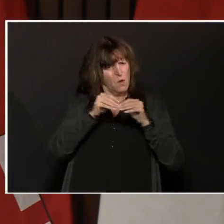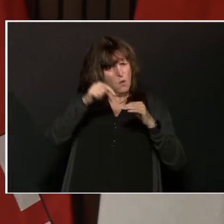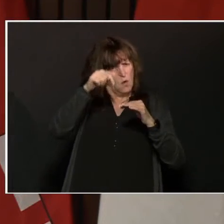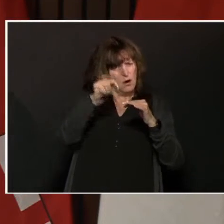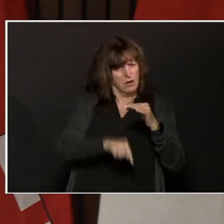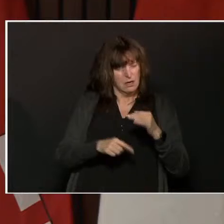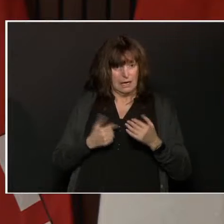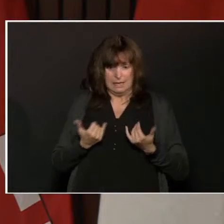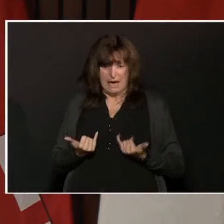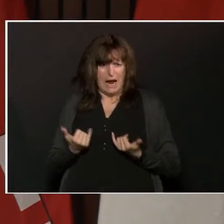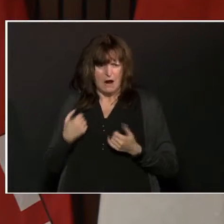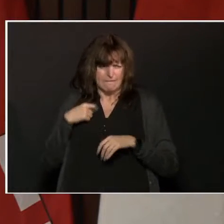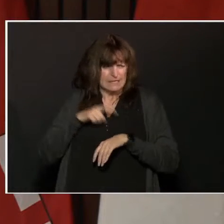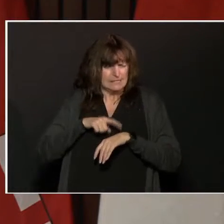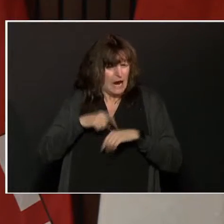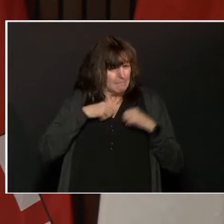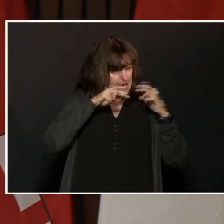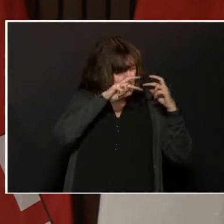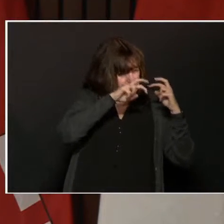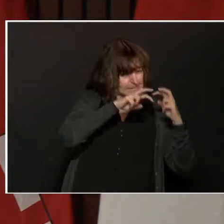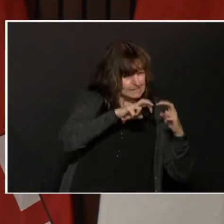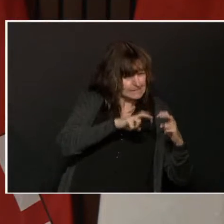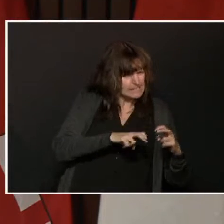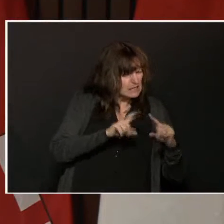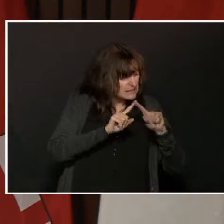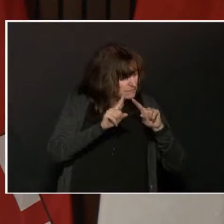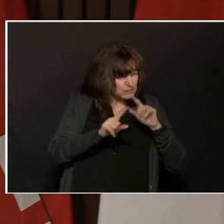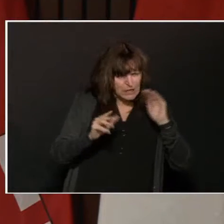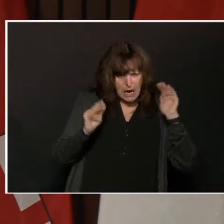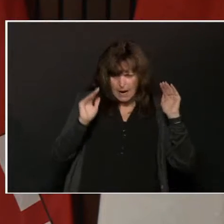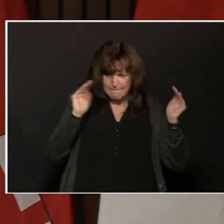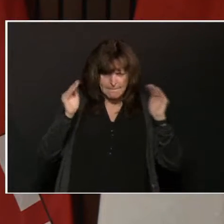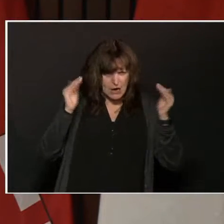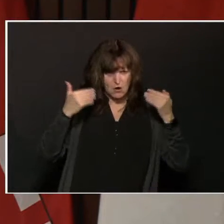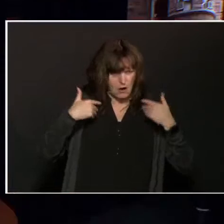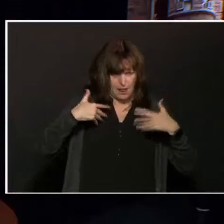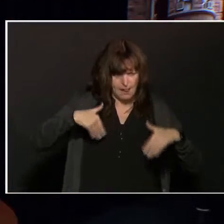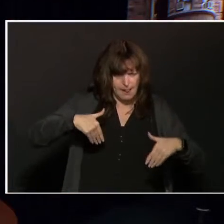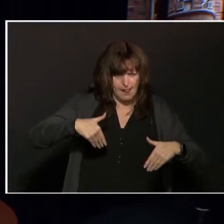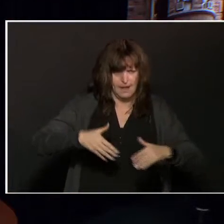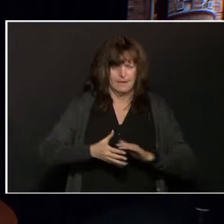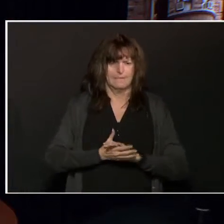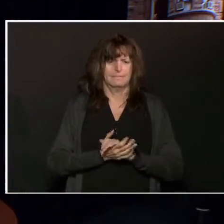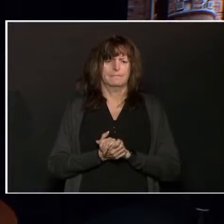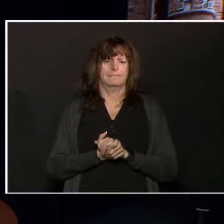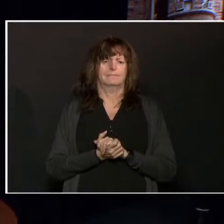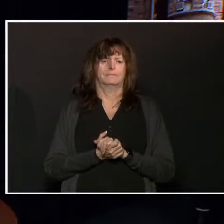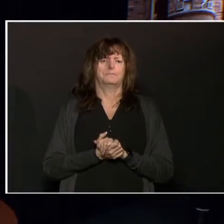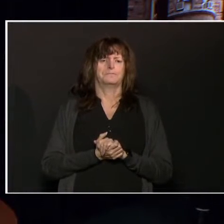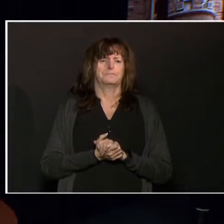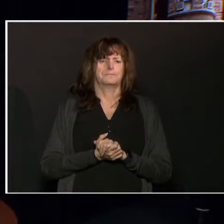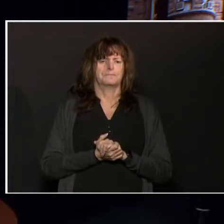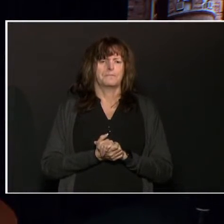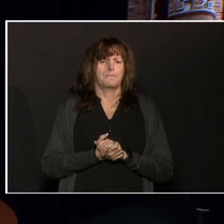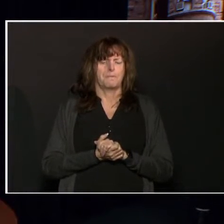FRANCE WAS WHEN IT STARTED IN BOTH CASES HARD BOTH CASES HARD LOCKDOWN WITH VERY BOTH CASES HARD LOCKDOWN WITH VERY VERY BOTH CASES HARD LOCKDOWN WITH VERY VERY CLEAR BOTH CASES HARD LOCKDOWN WITH VERY VERY CLEAR OUR VERY VERY CLEAR OUR COMMUNICATION